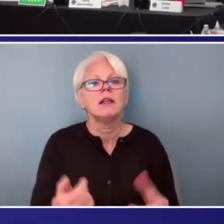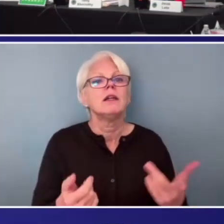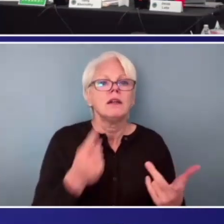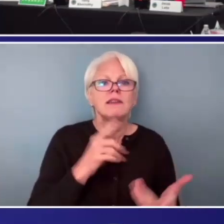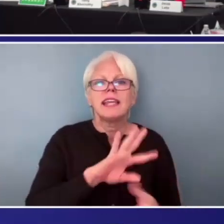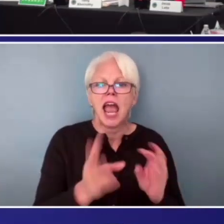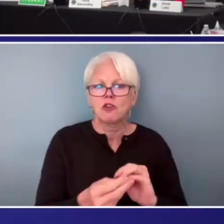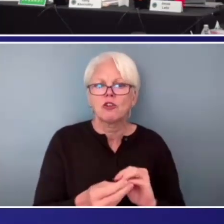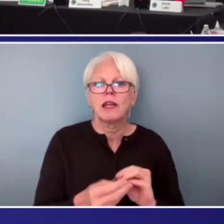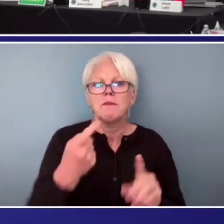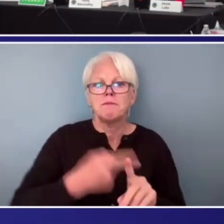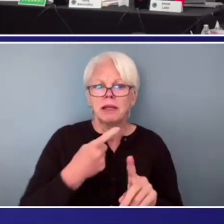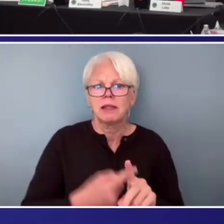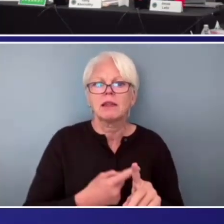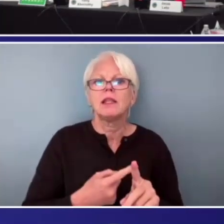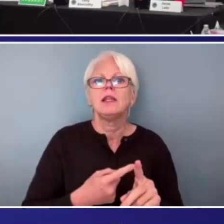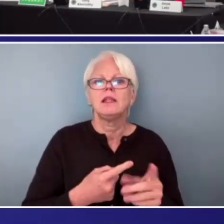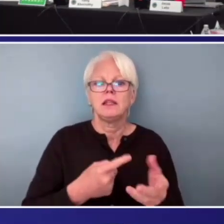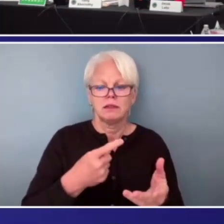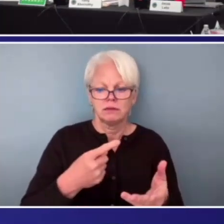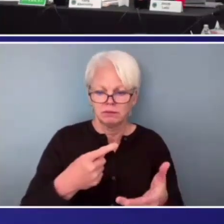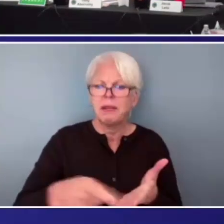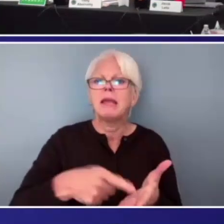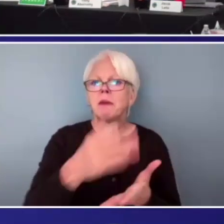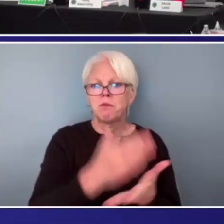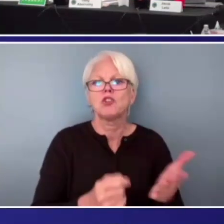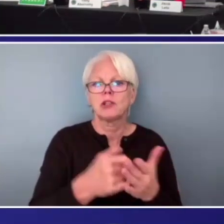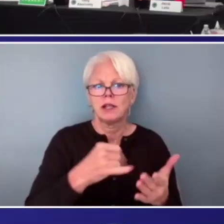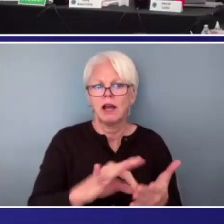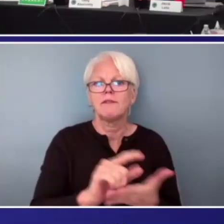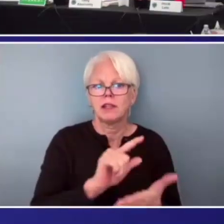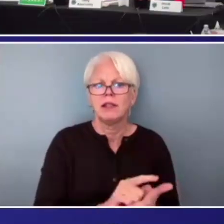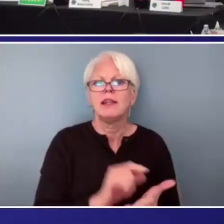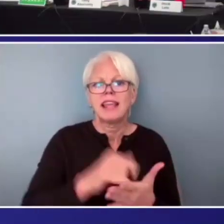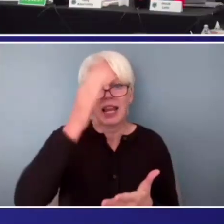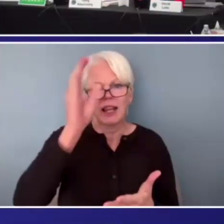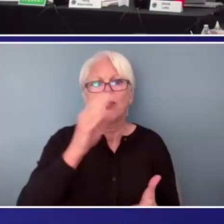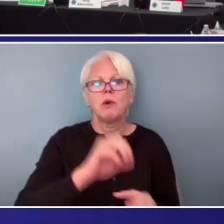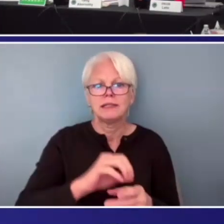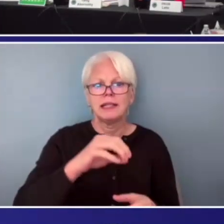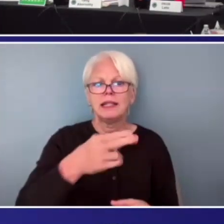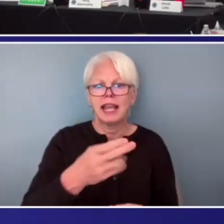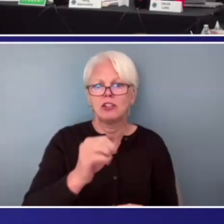portion, or payment portion of the statute, that concept was baked in within the HEA, but it's no longer in the regs.